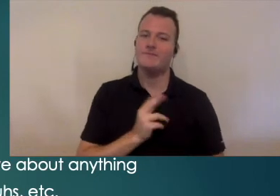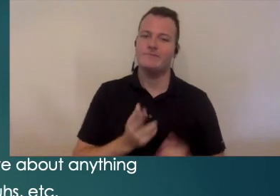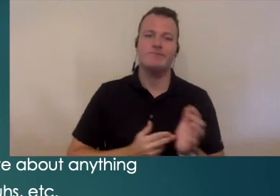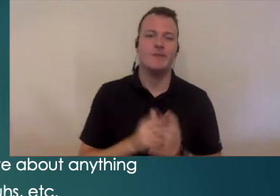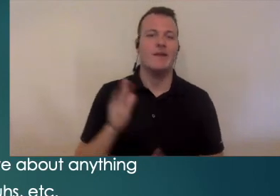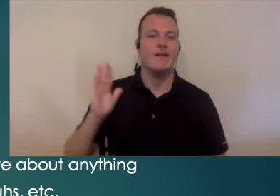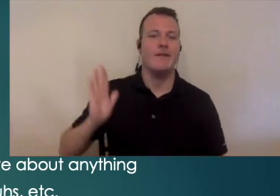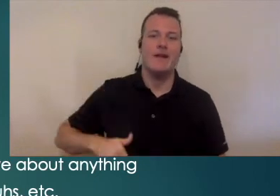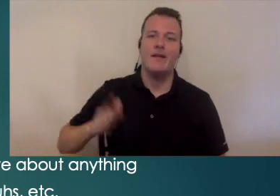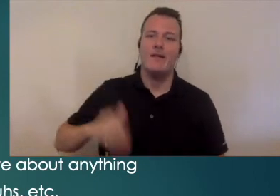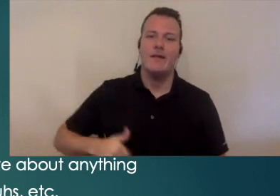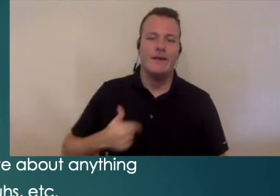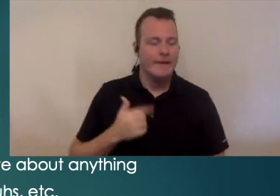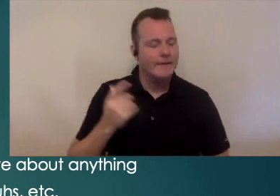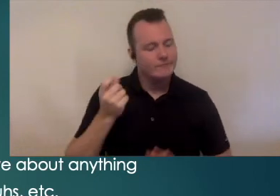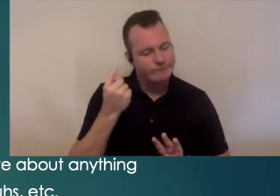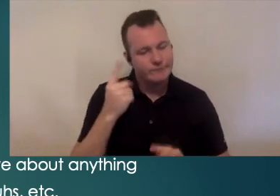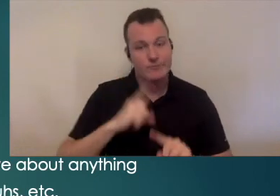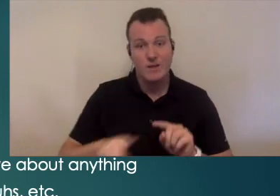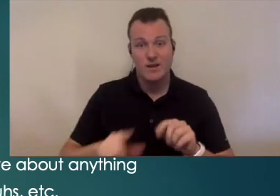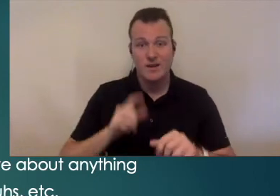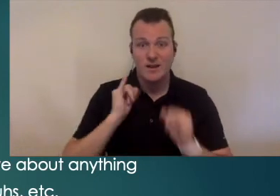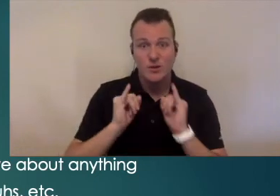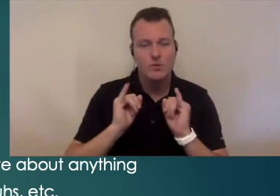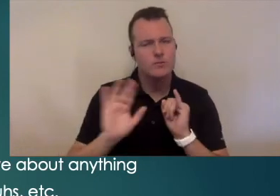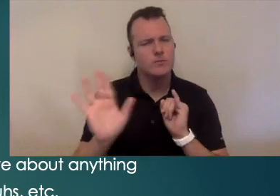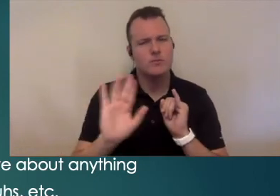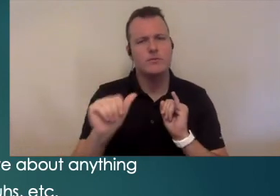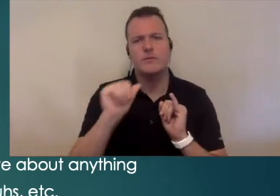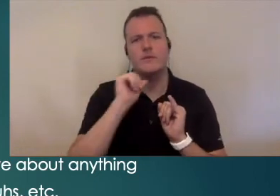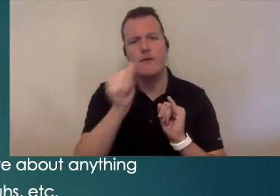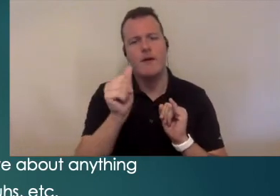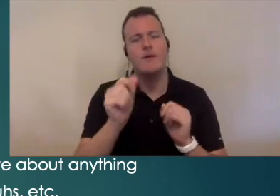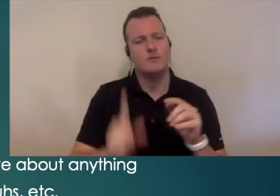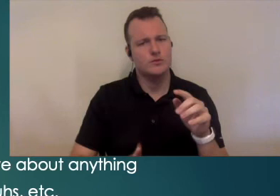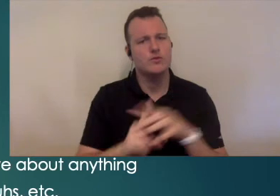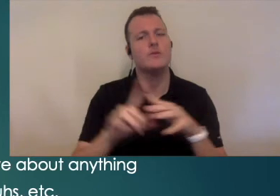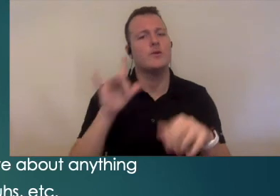there, but not for an interview. You've got to be on time, be early, do not be